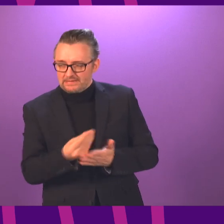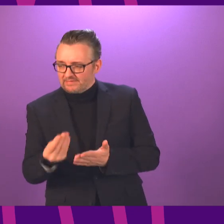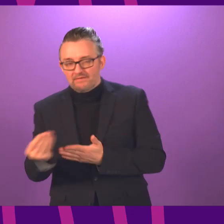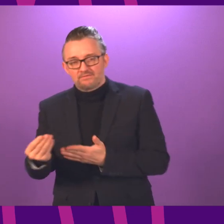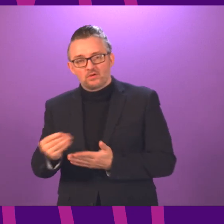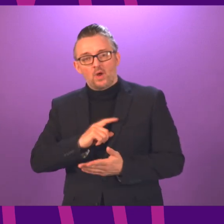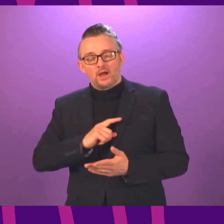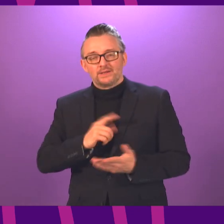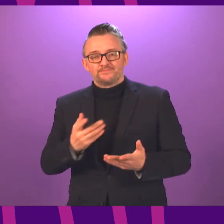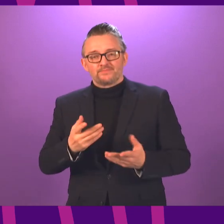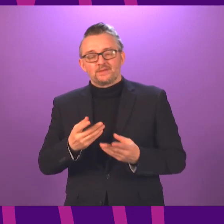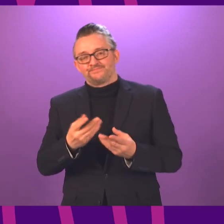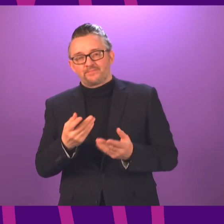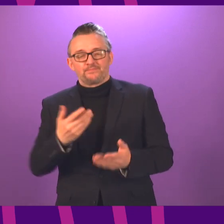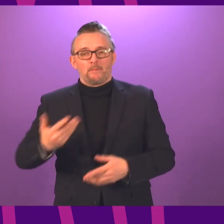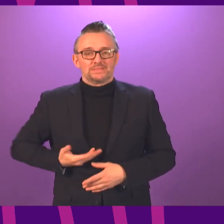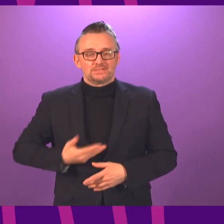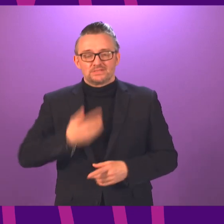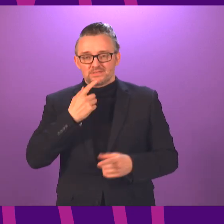excluded from other Government schemes, such as the strategic framework business fund,